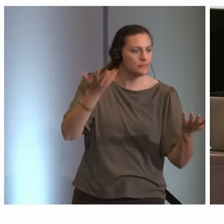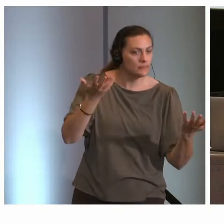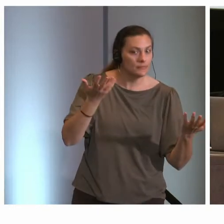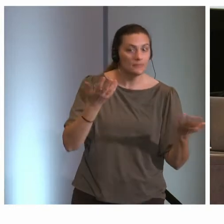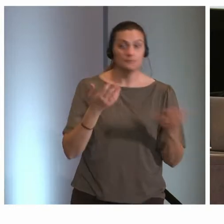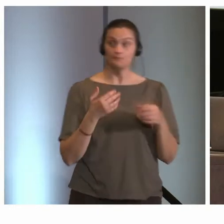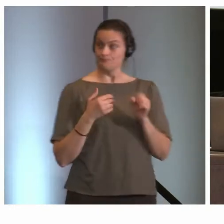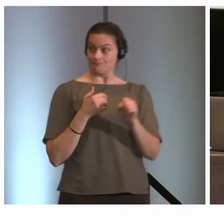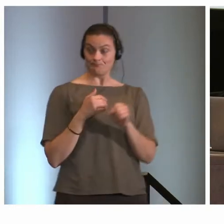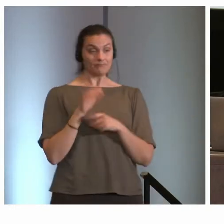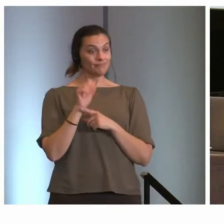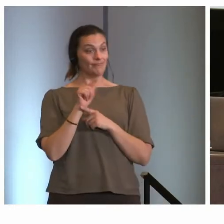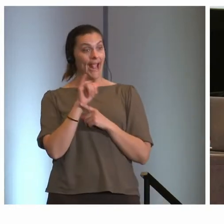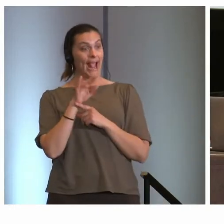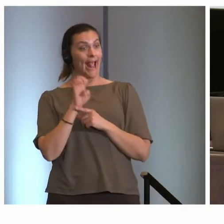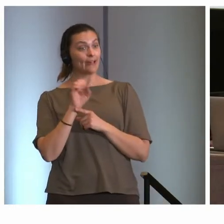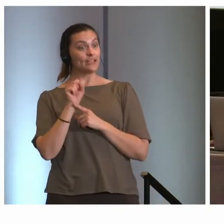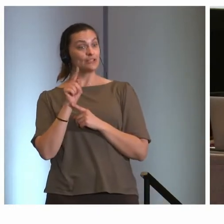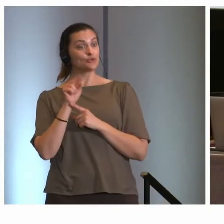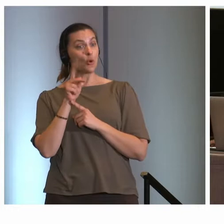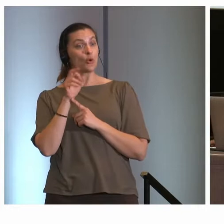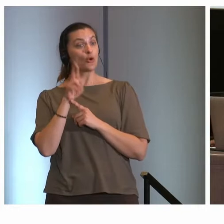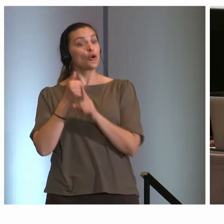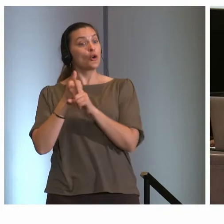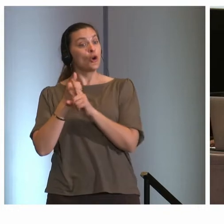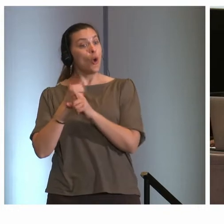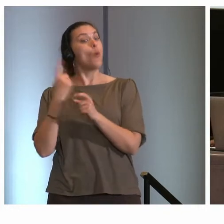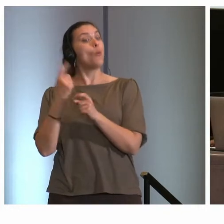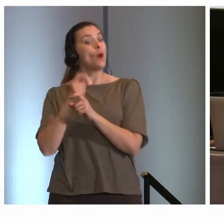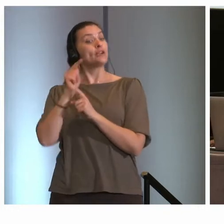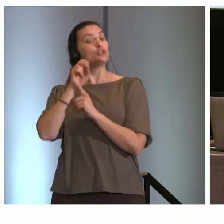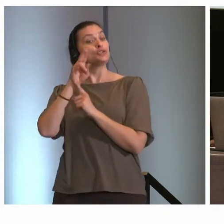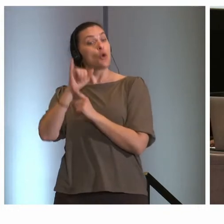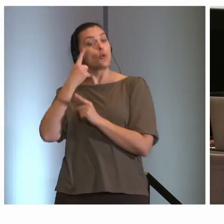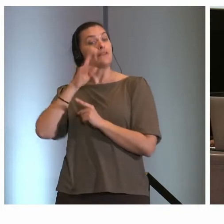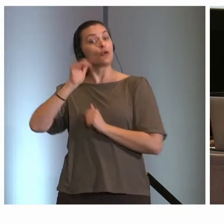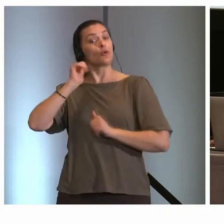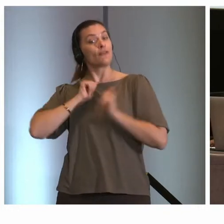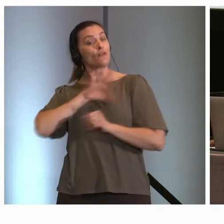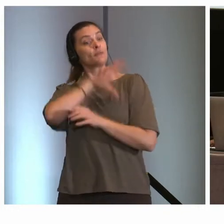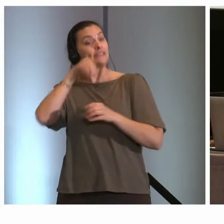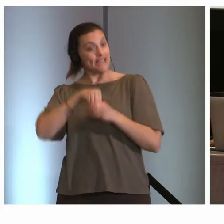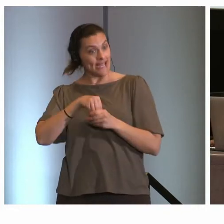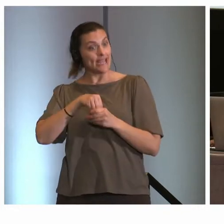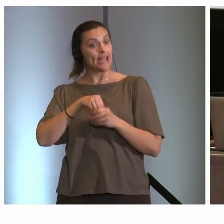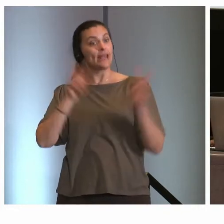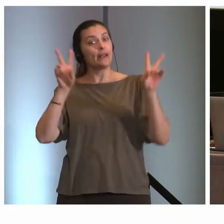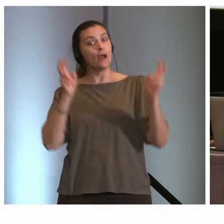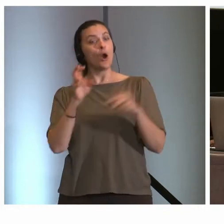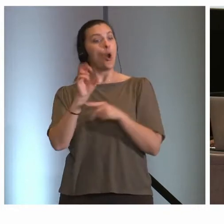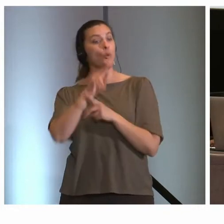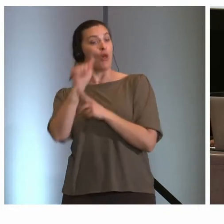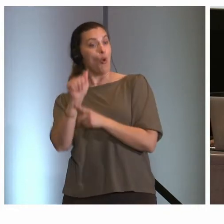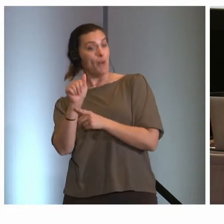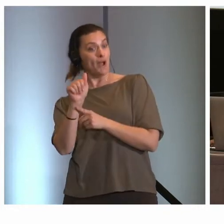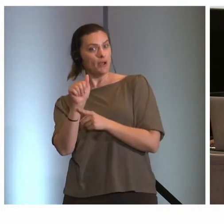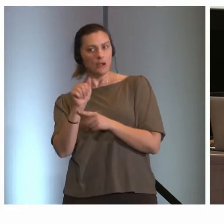to opportunity, is not the same. Tari Hartman Squire: Ali Stroker won a Tony for